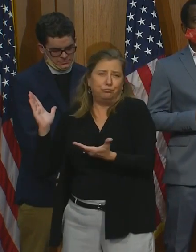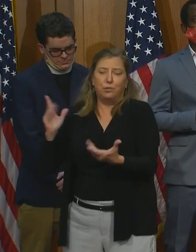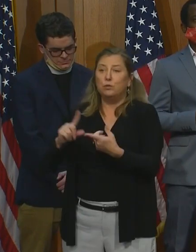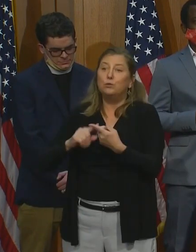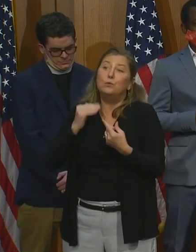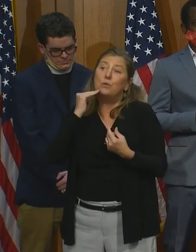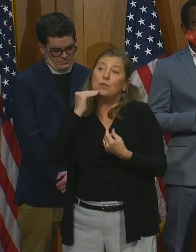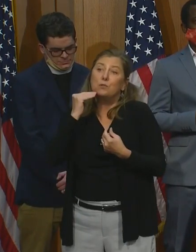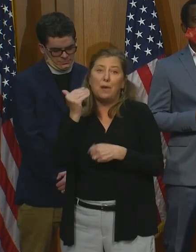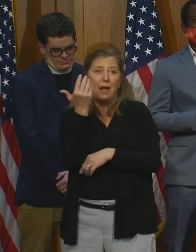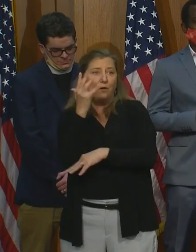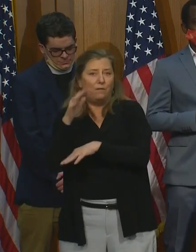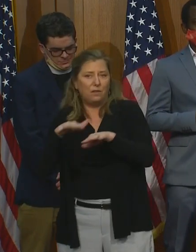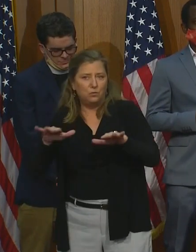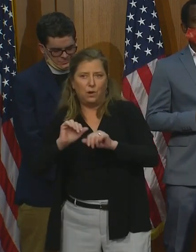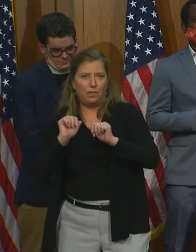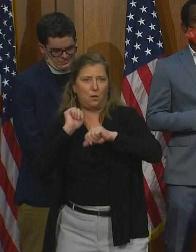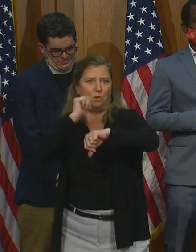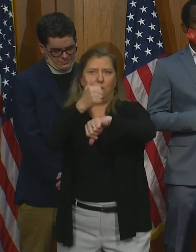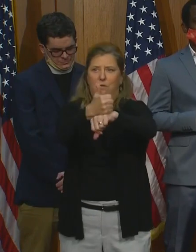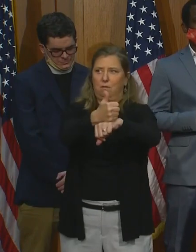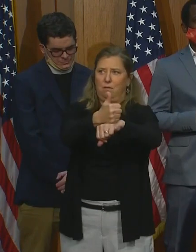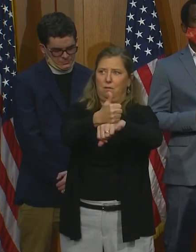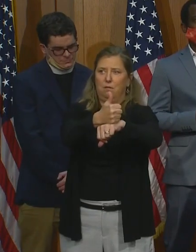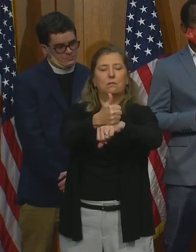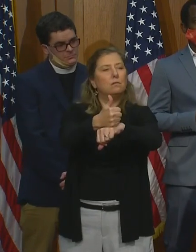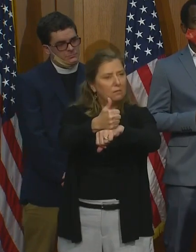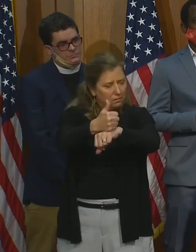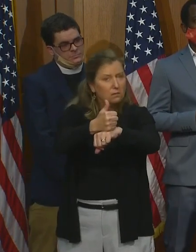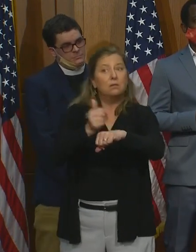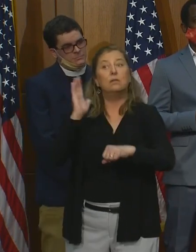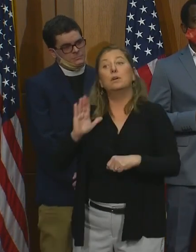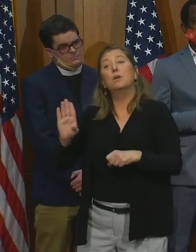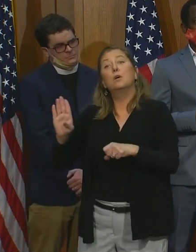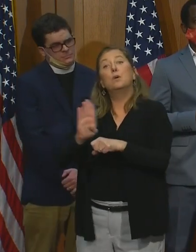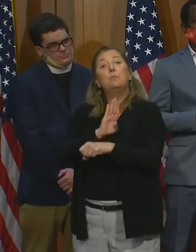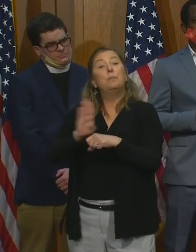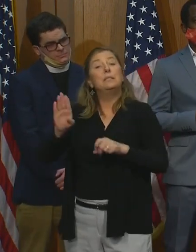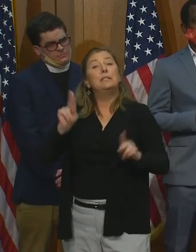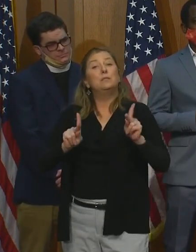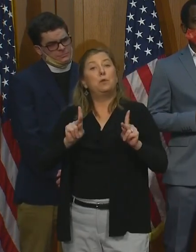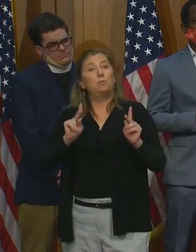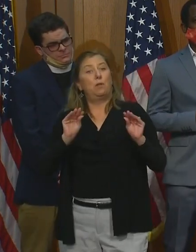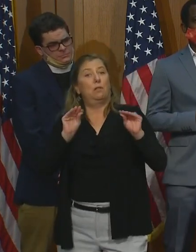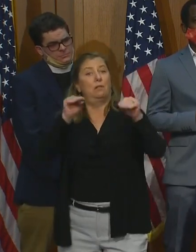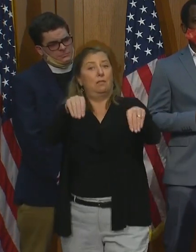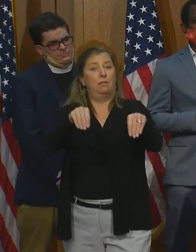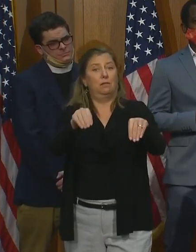THREE LARGE CRATES OUT INTO THE TOBACCO FIELD WHERE IT WOULD BE